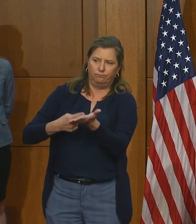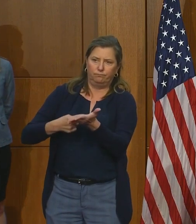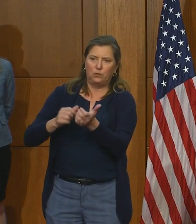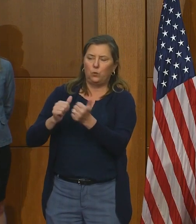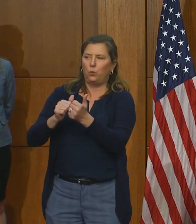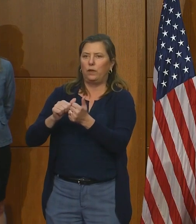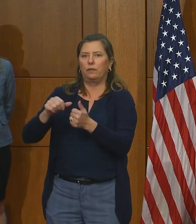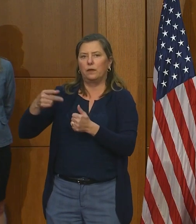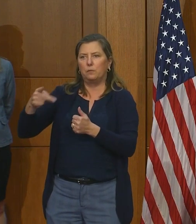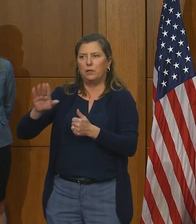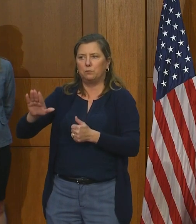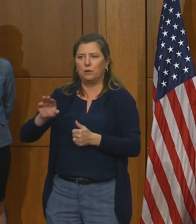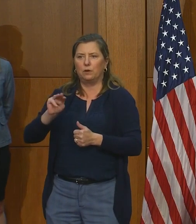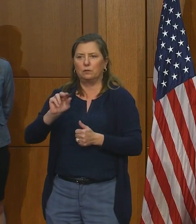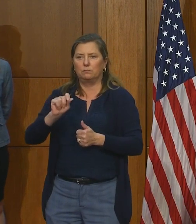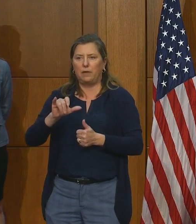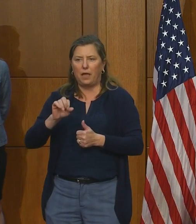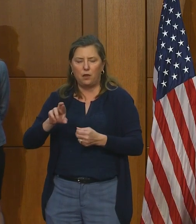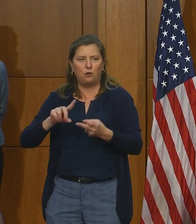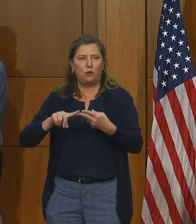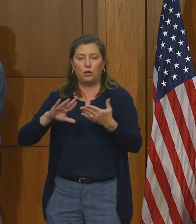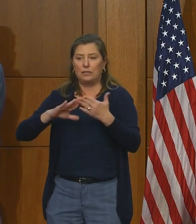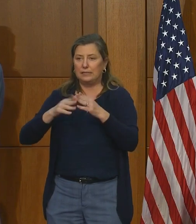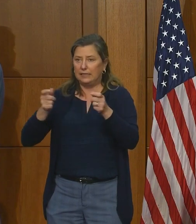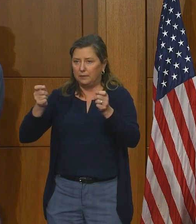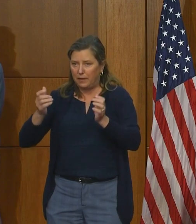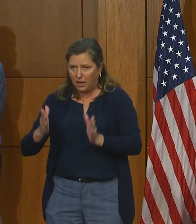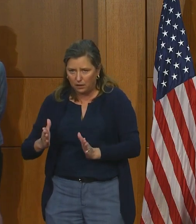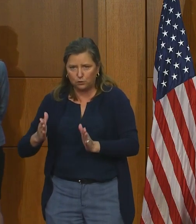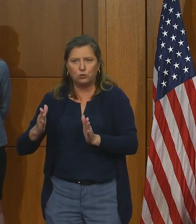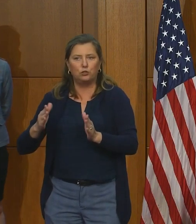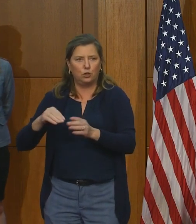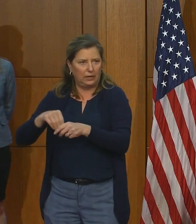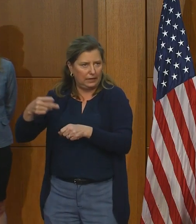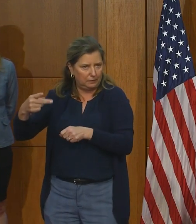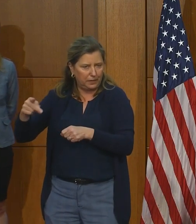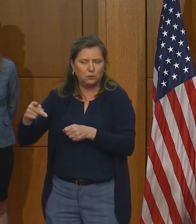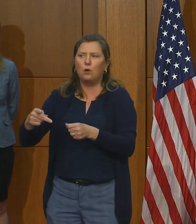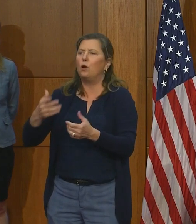DISCUSSION WITH THE